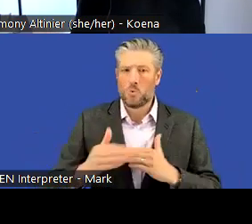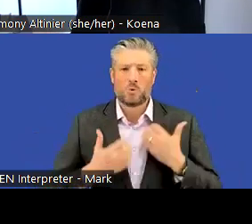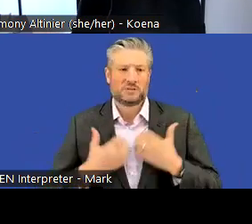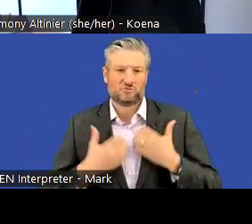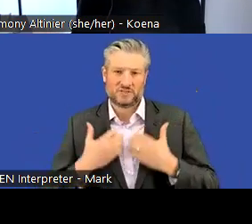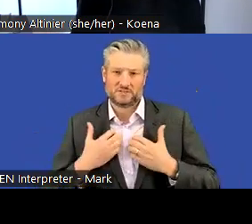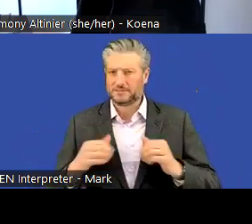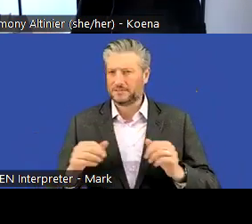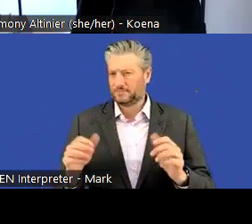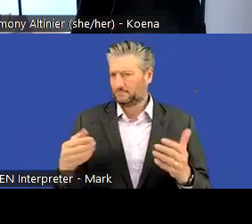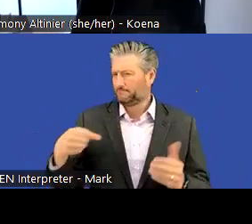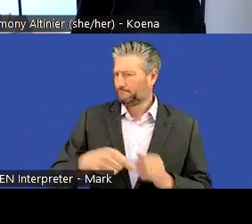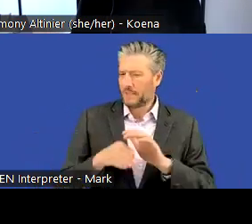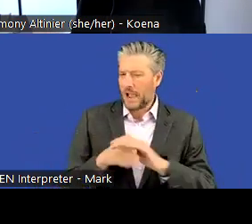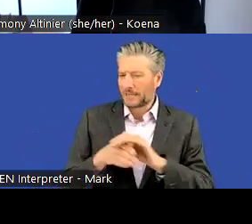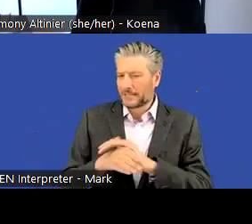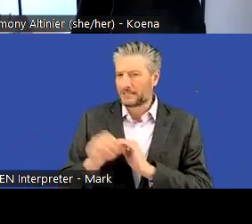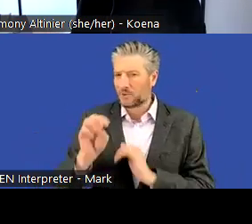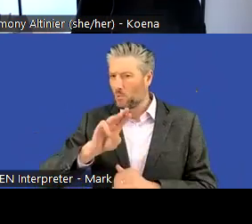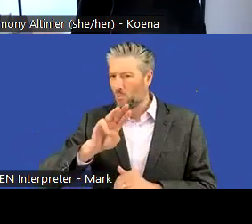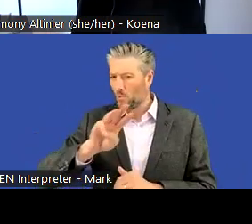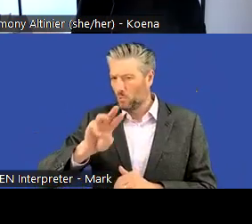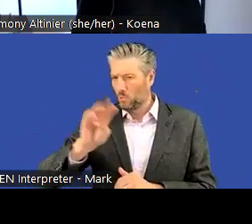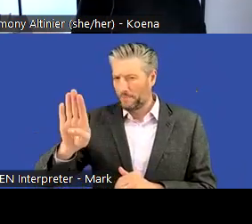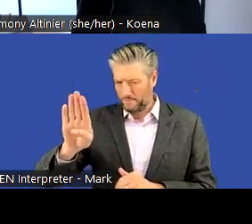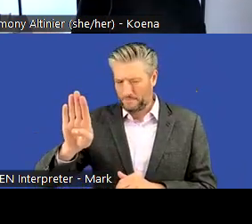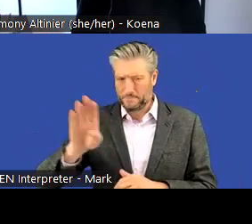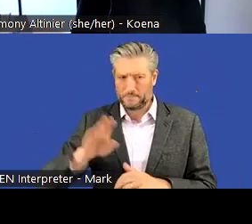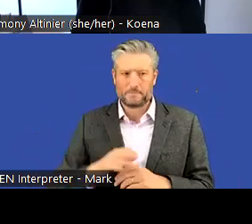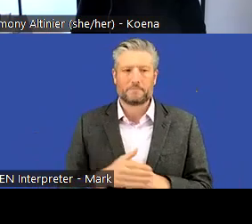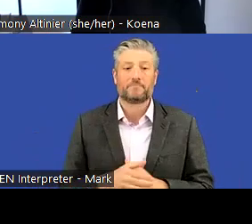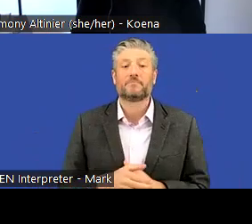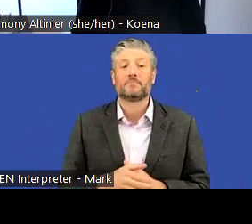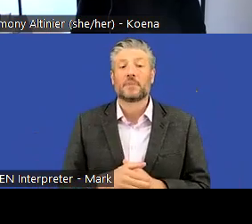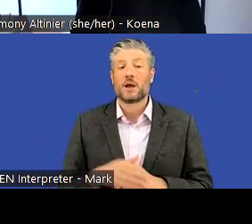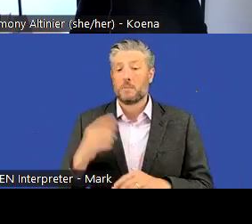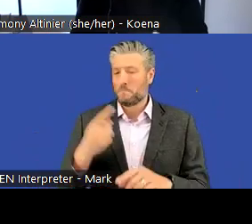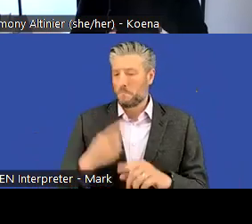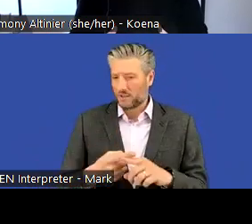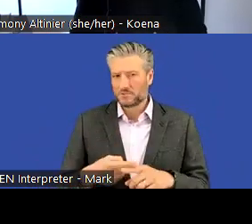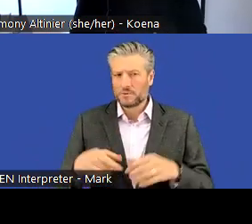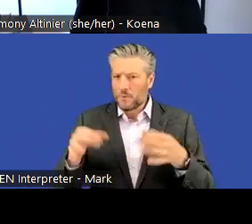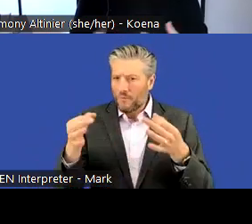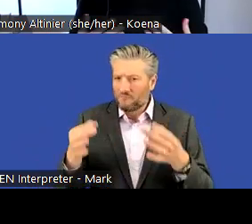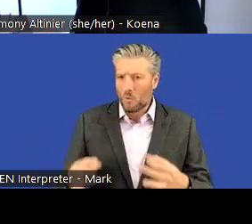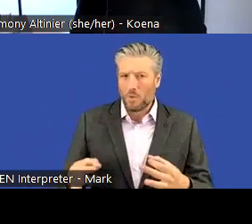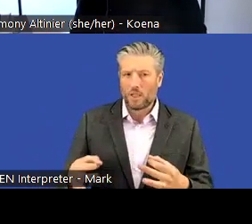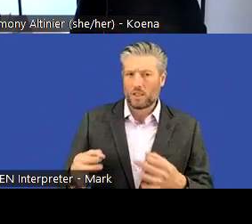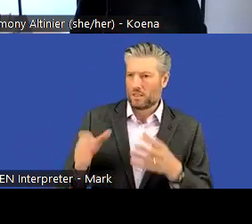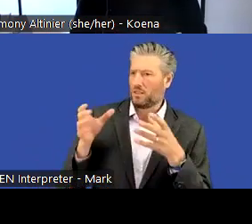And they were formally identified a control body, even if we had the name of the body